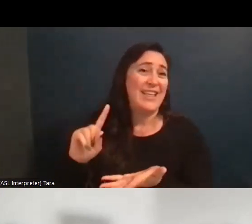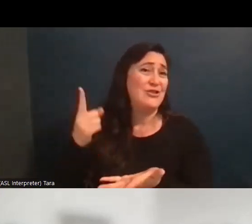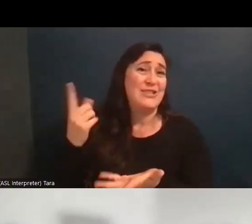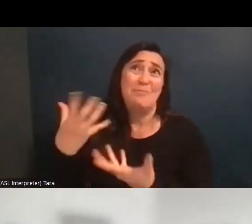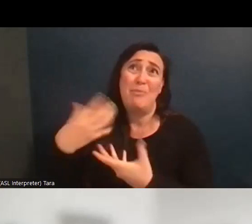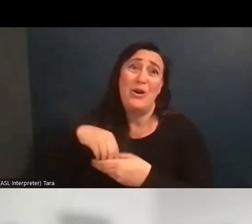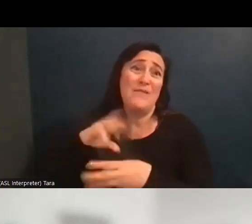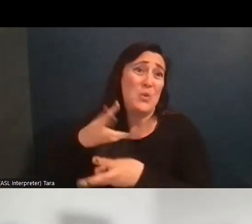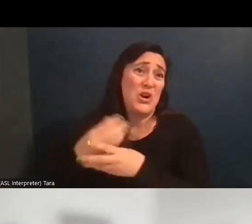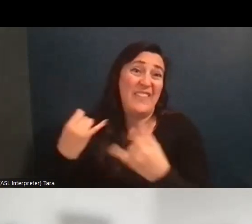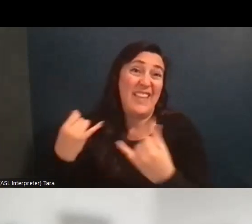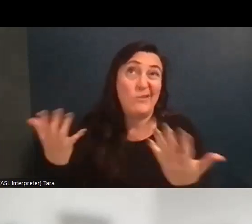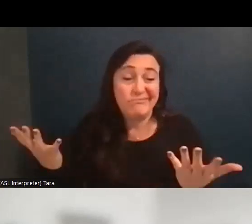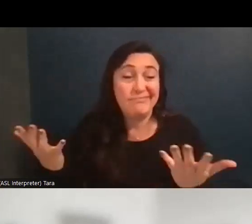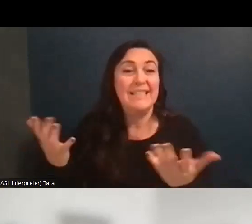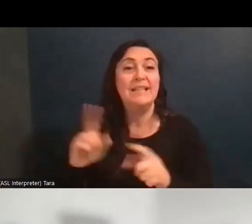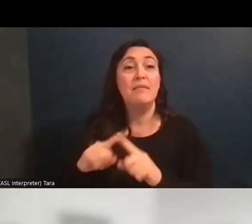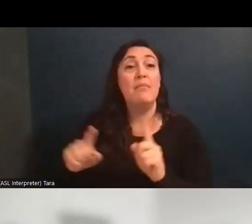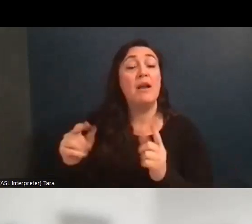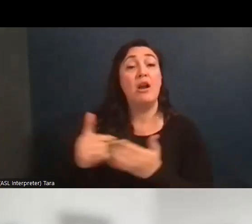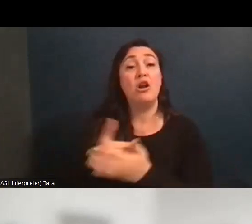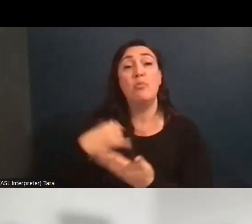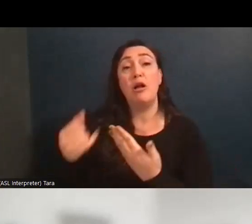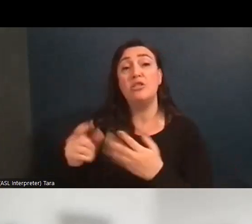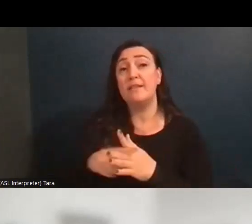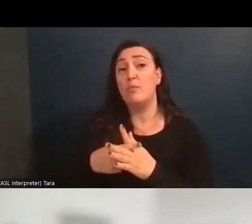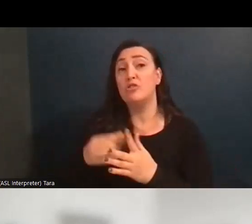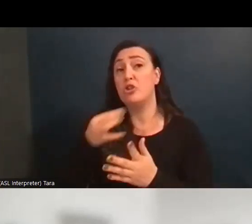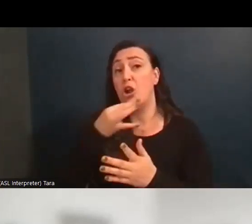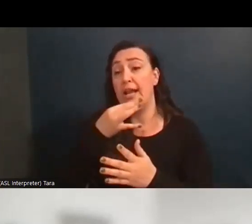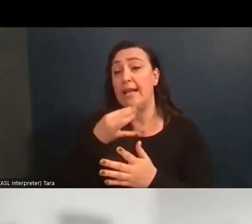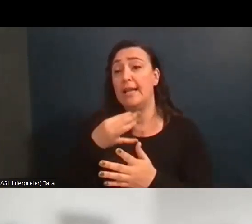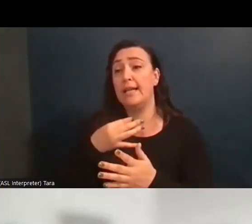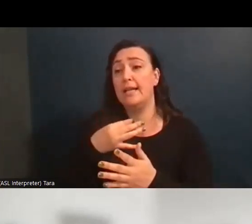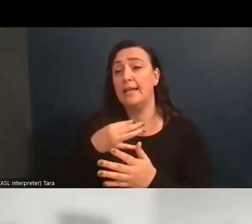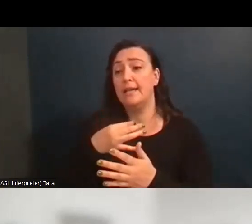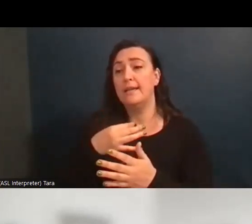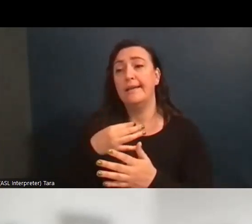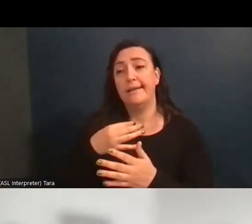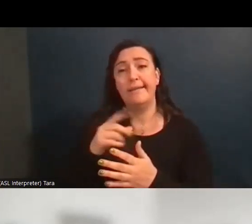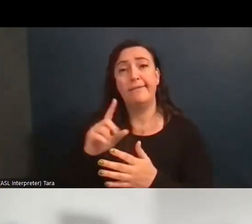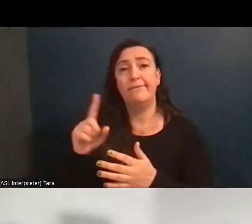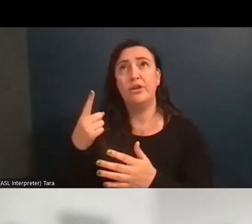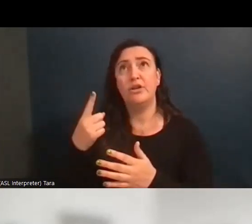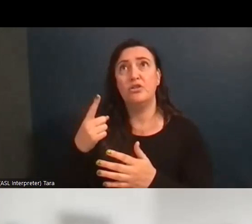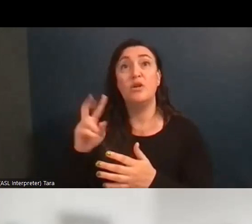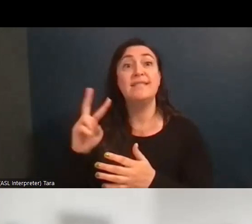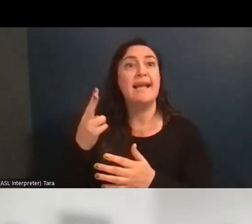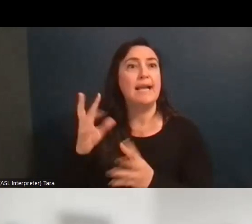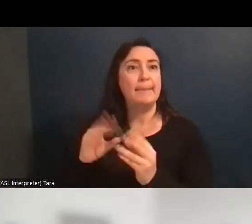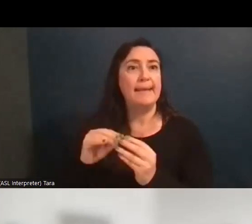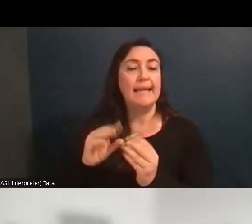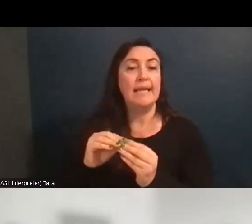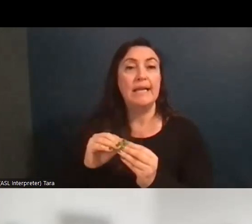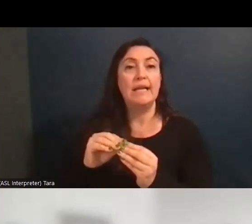But our in our new project that we're starting, at the the first or second meeting, a rancher came up to me and he said, you